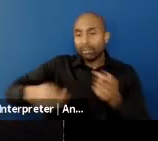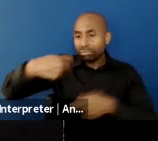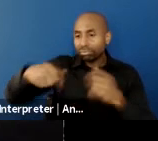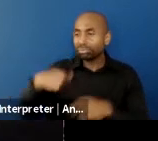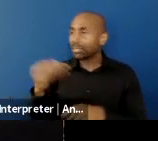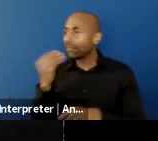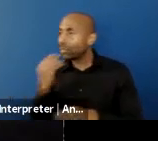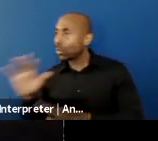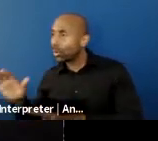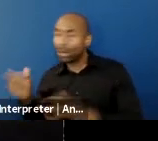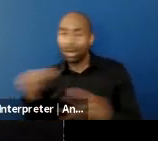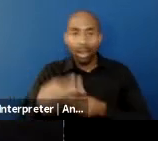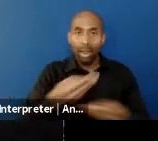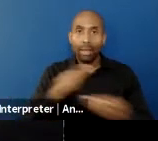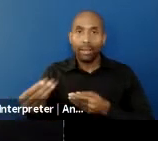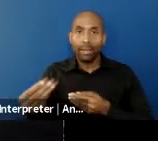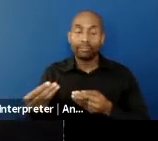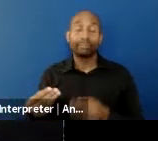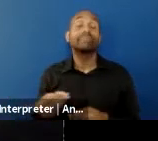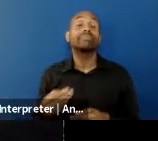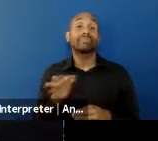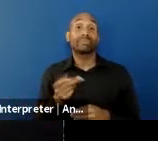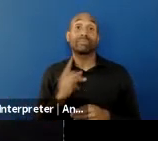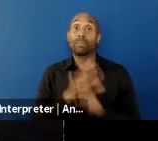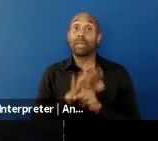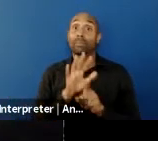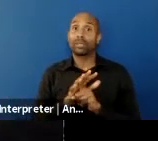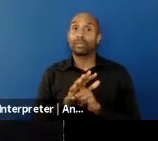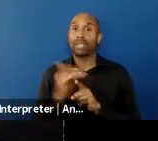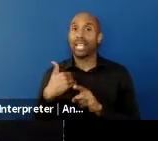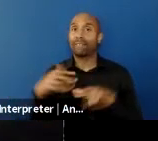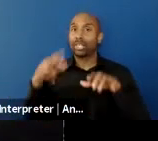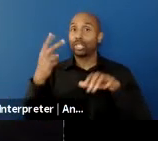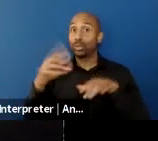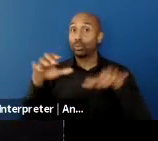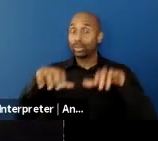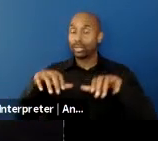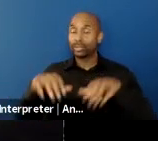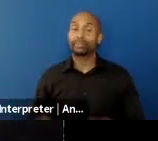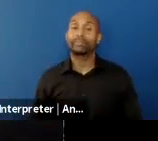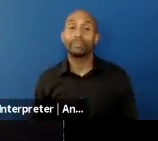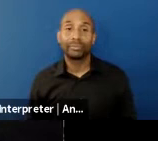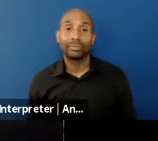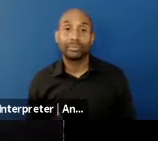Frequently under populated. Ghosttown in comparison. Other times my mom would crave for fried chicken. lines were long.